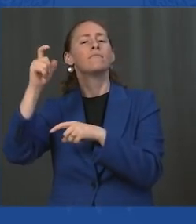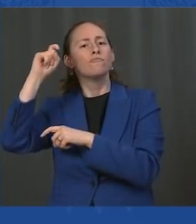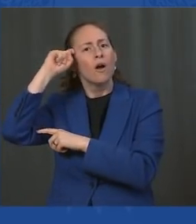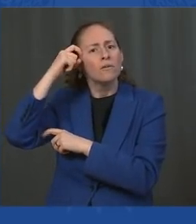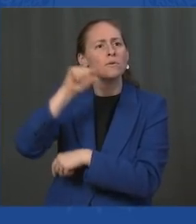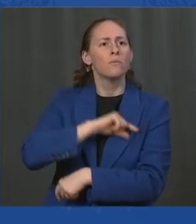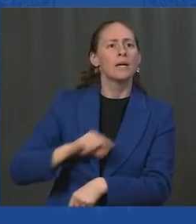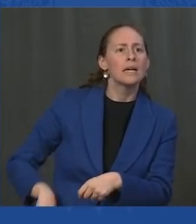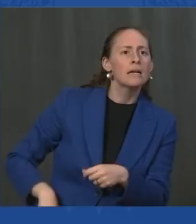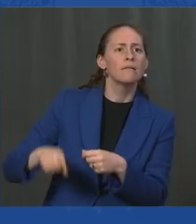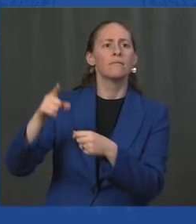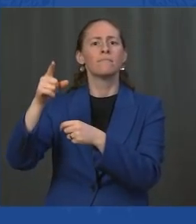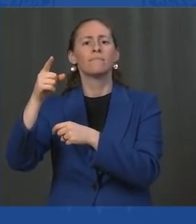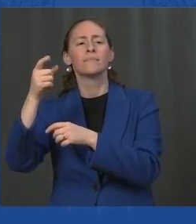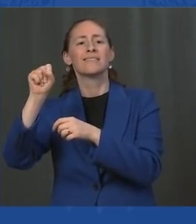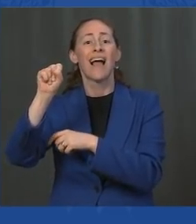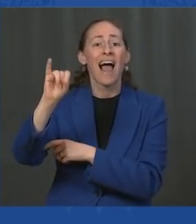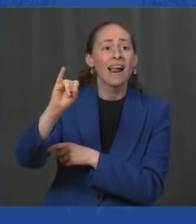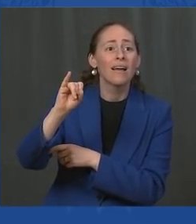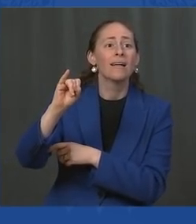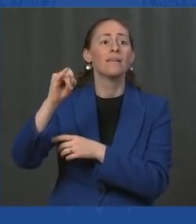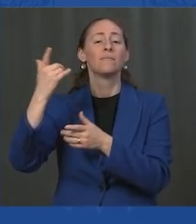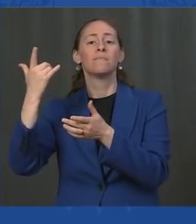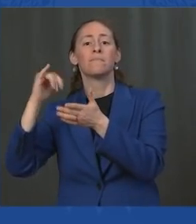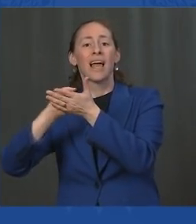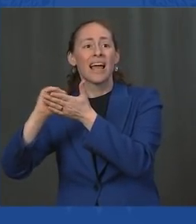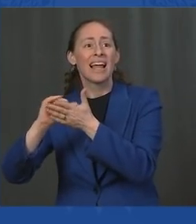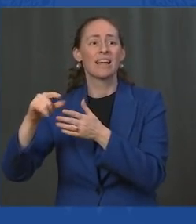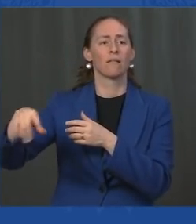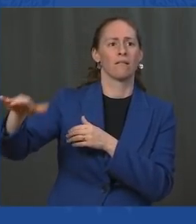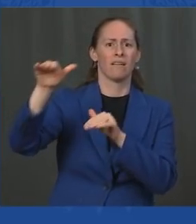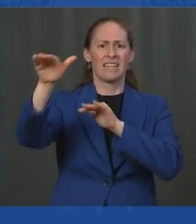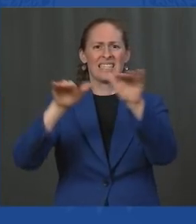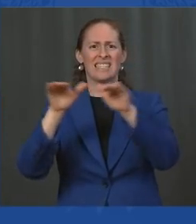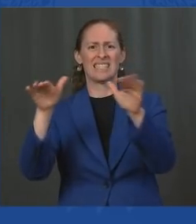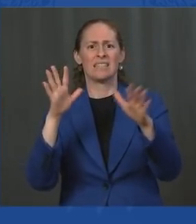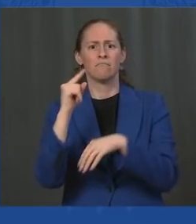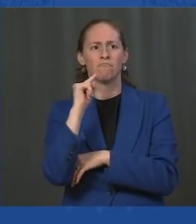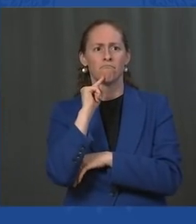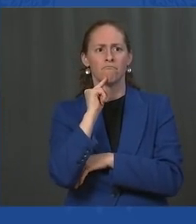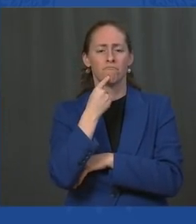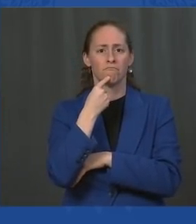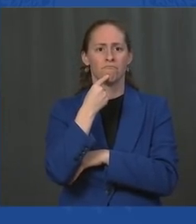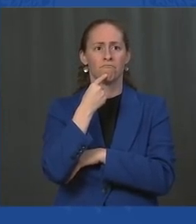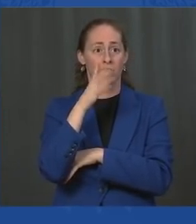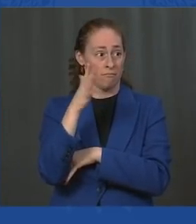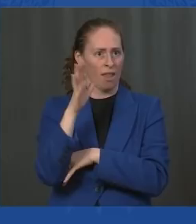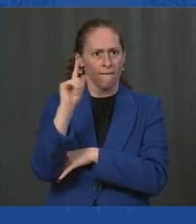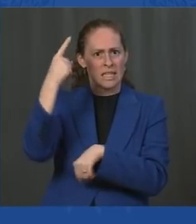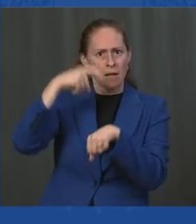This is the first time that such a warning has ever been issued for the city. People were trapped in the subways,